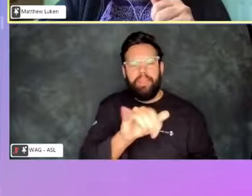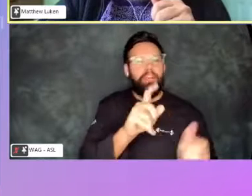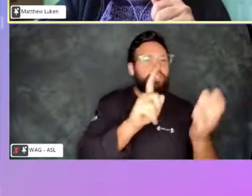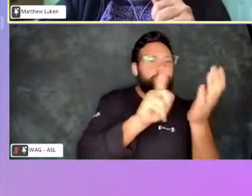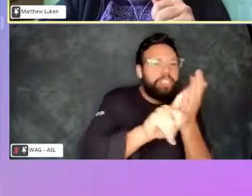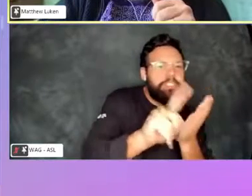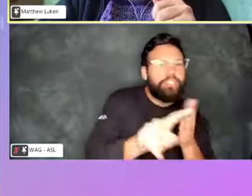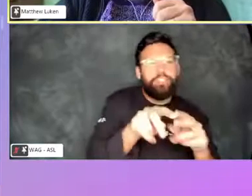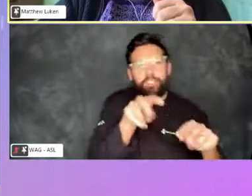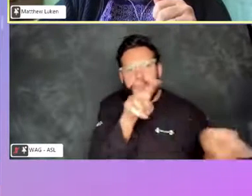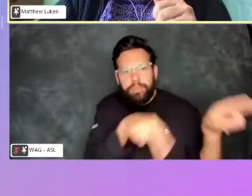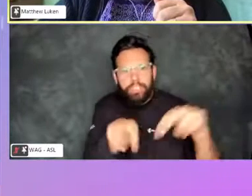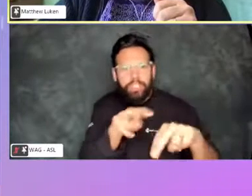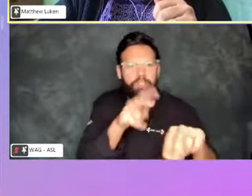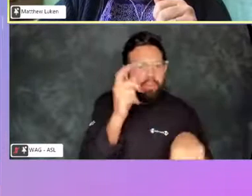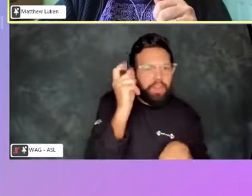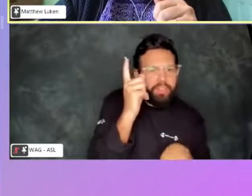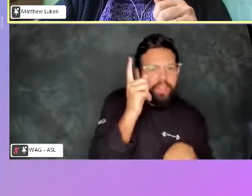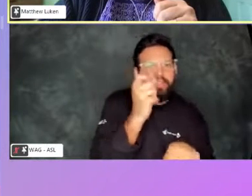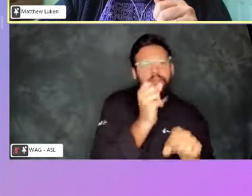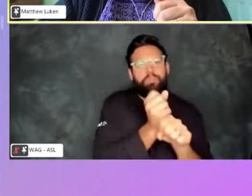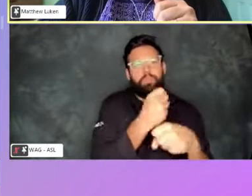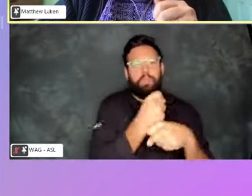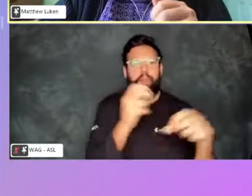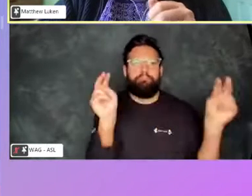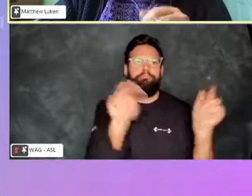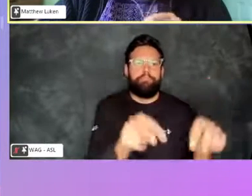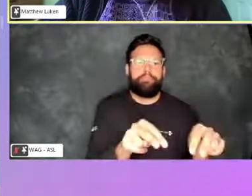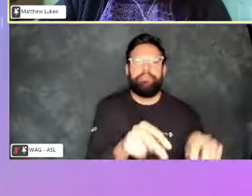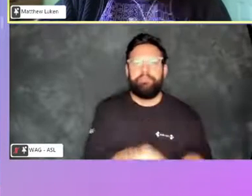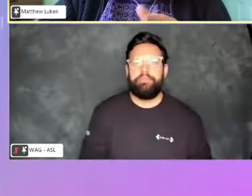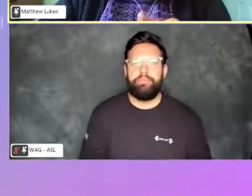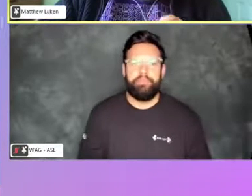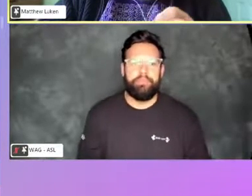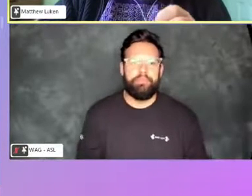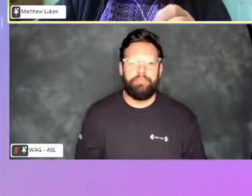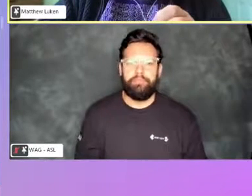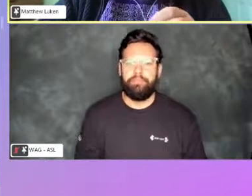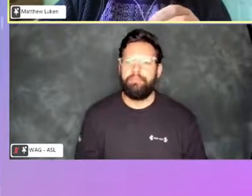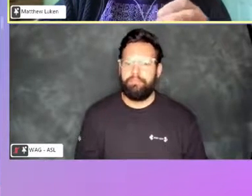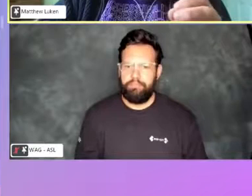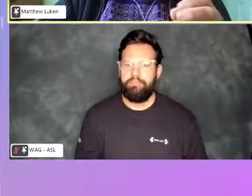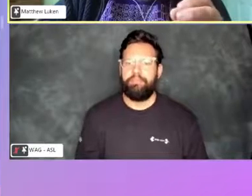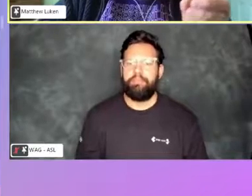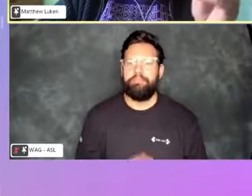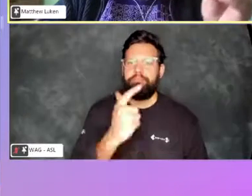into empathy,, observation,, understanding, and creating points and of view fine tuning it and